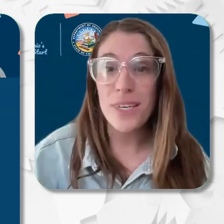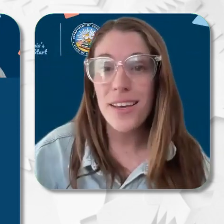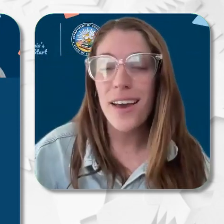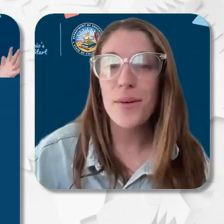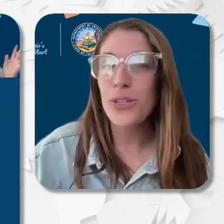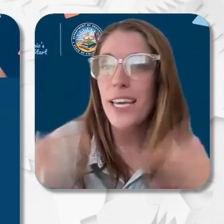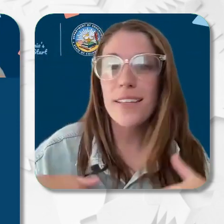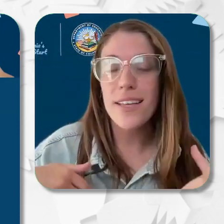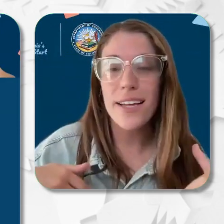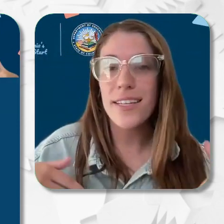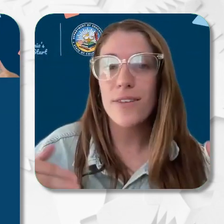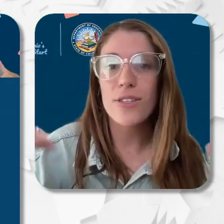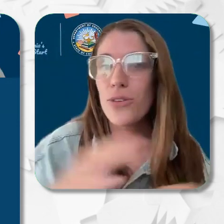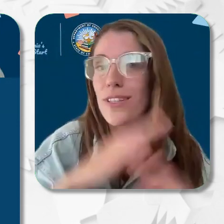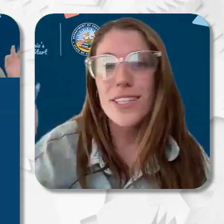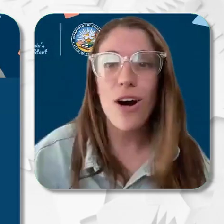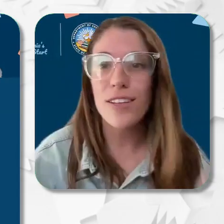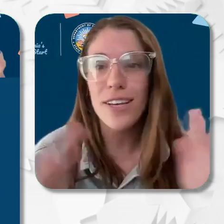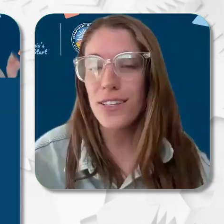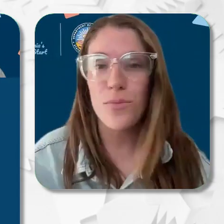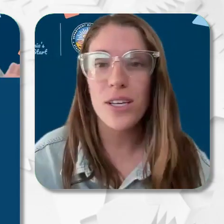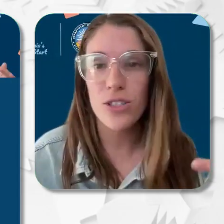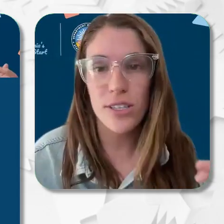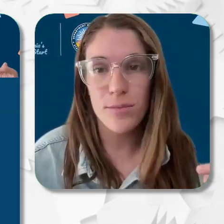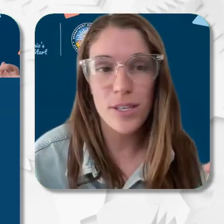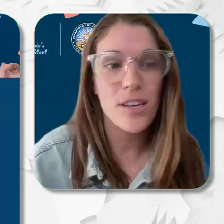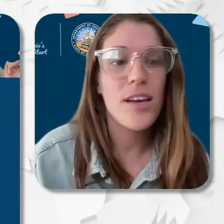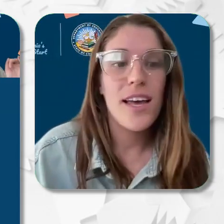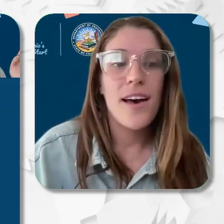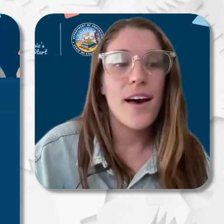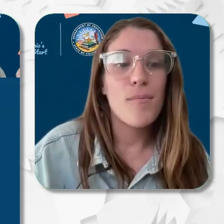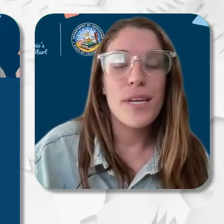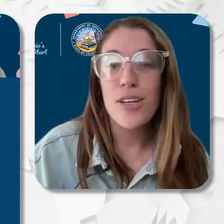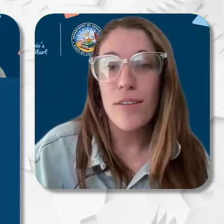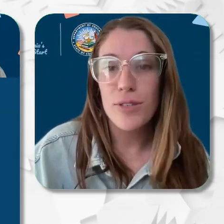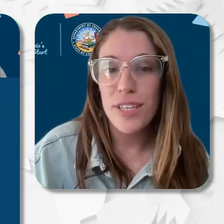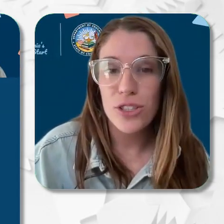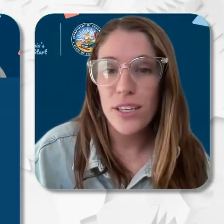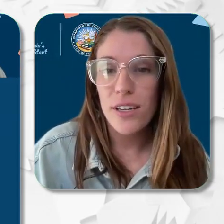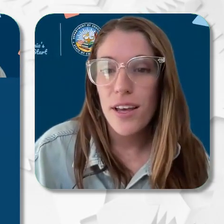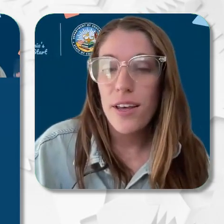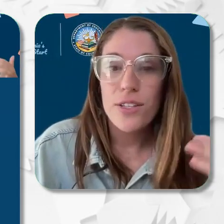be and then we'll take the slides down so you can see all of us and we can just be in conversation.